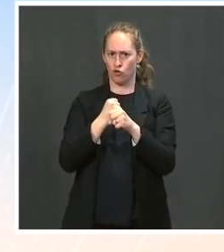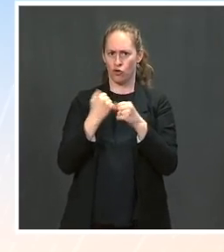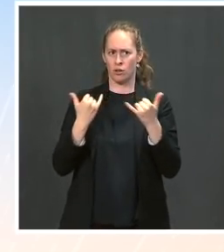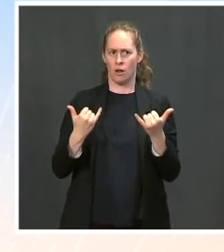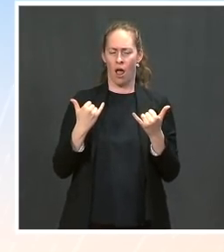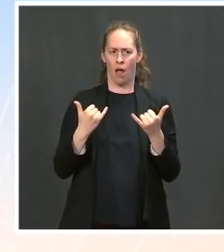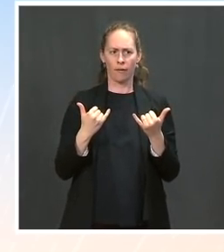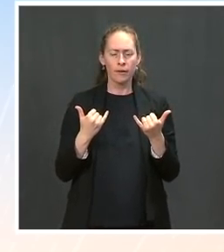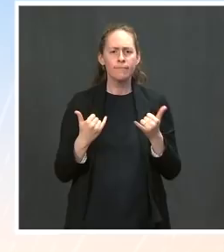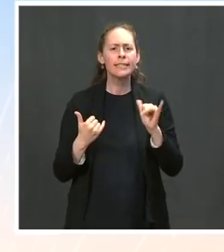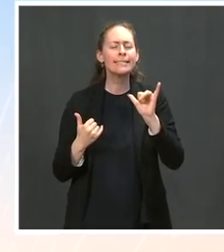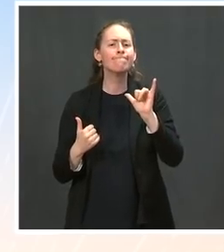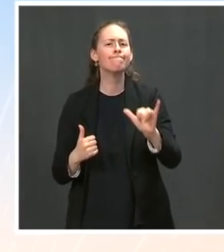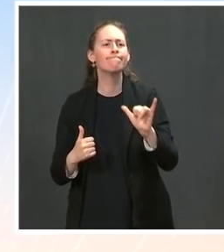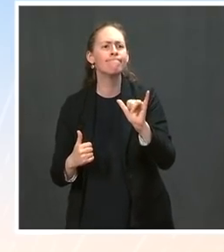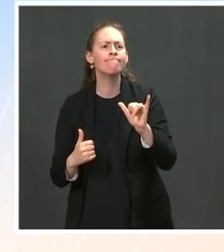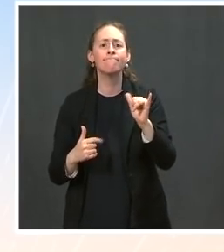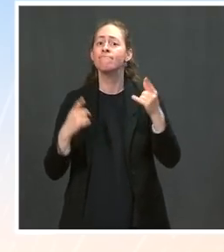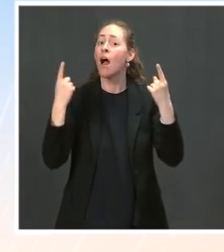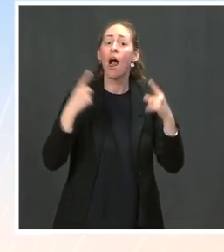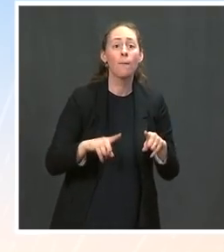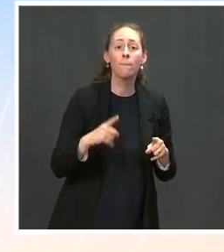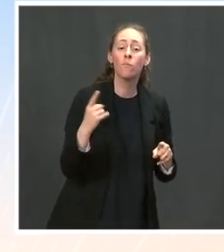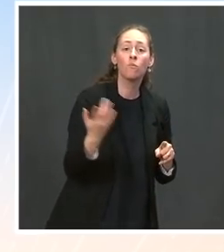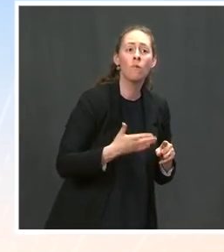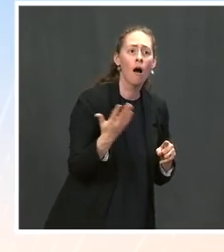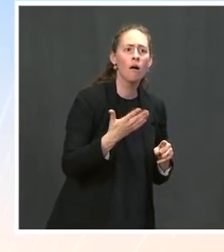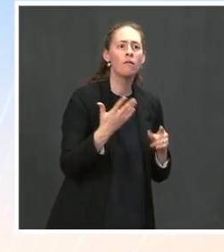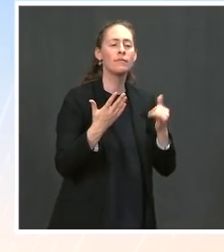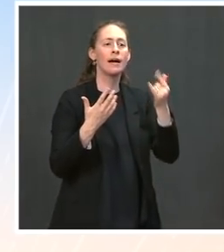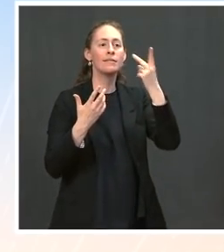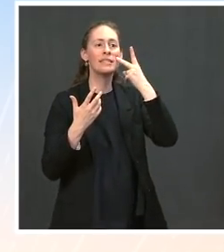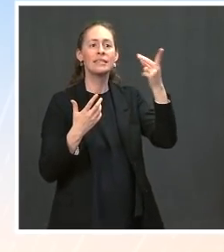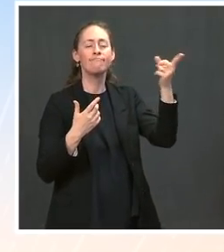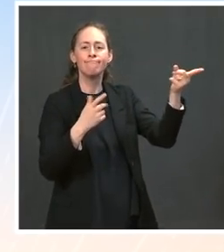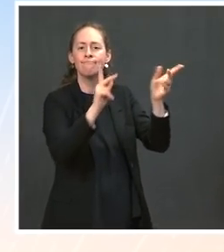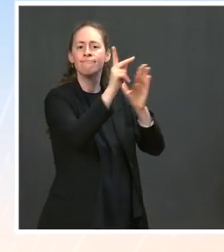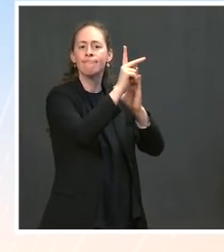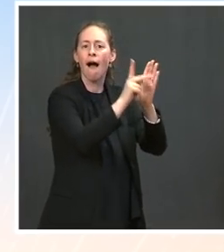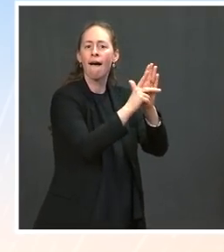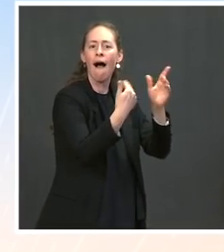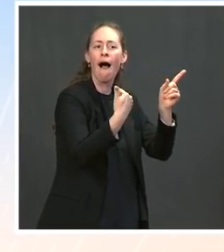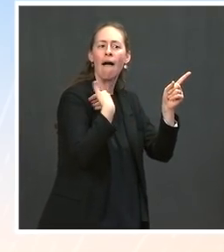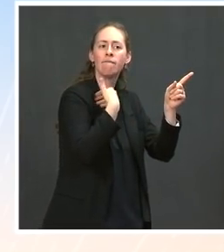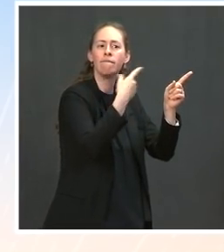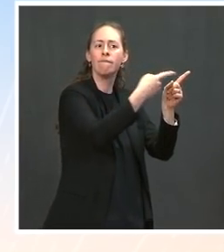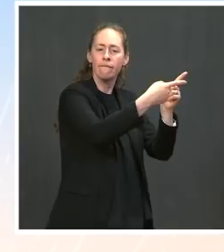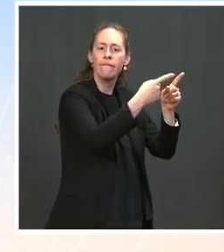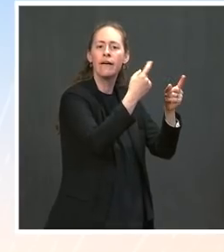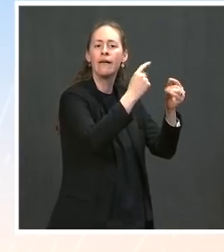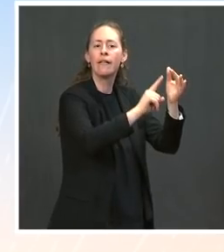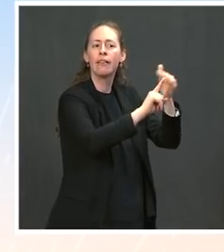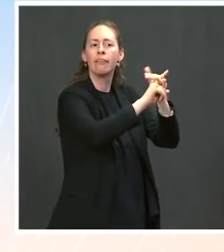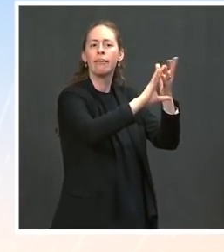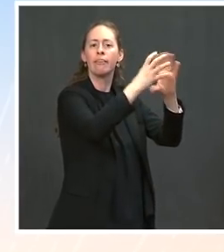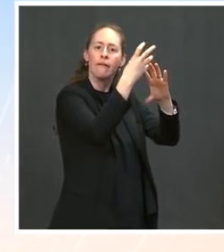and some of that was happening deep in the policy wells. And sometimes it takes some time for that to be communicated